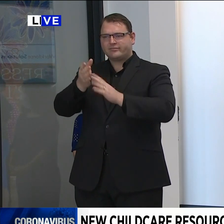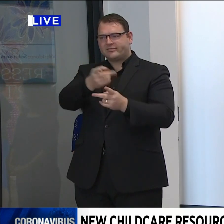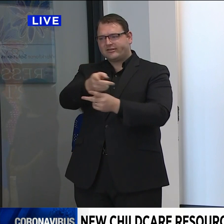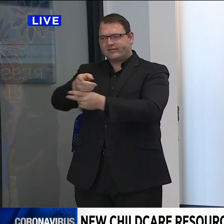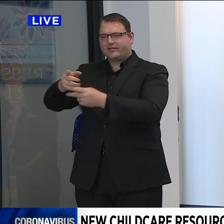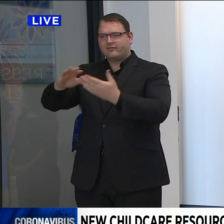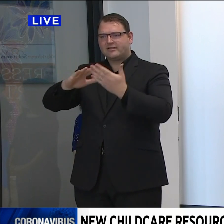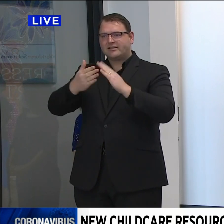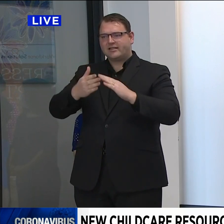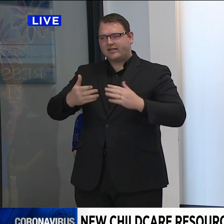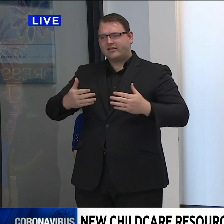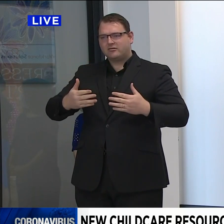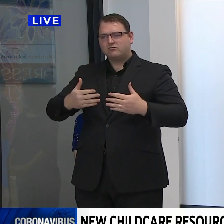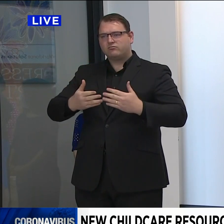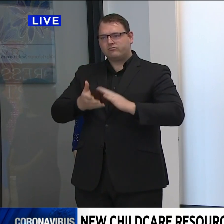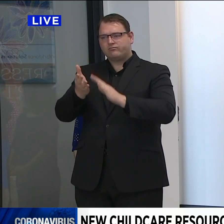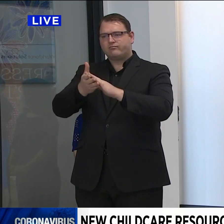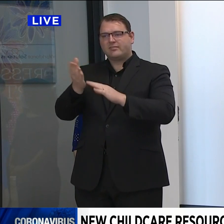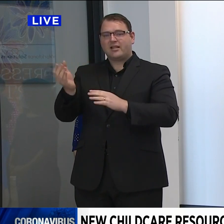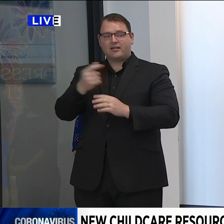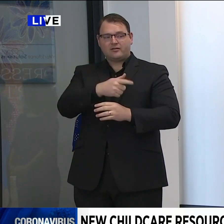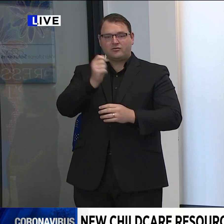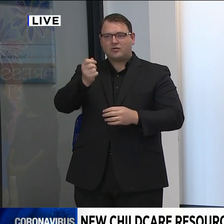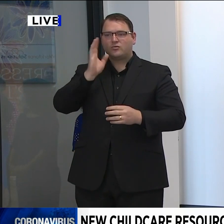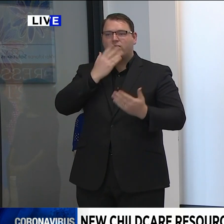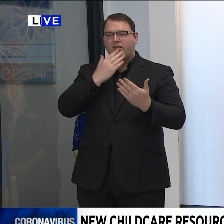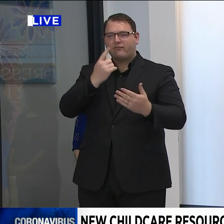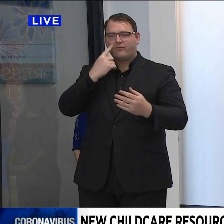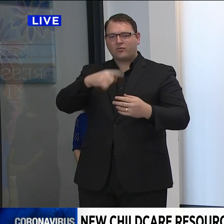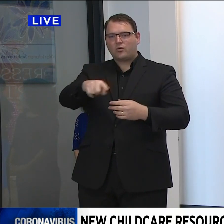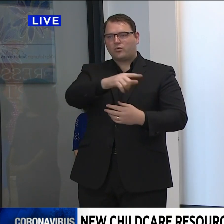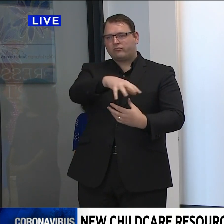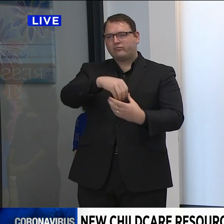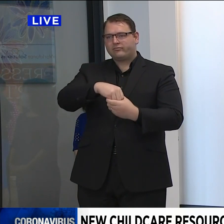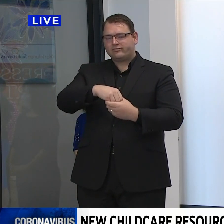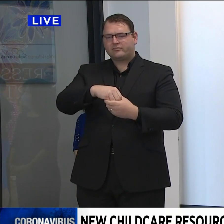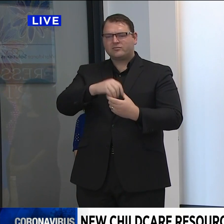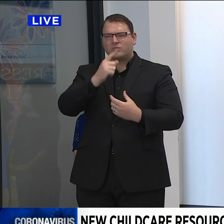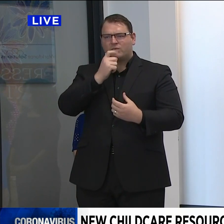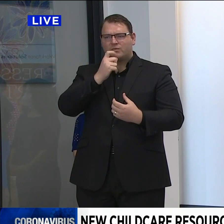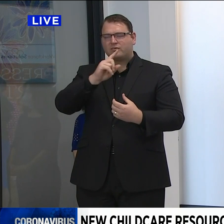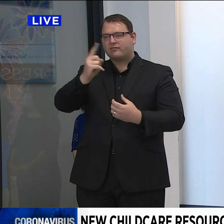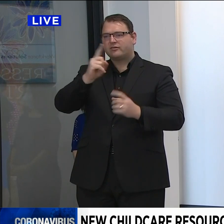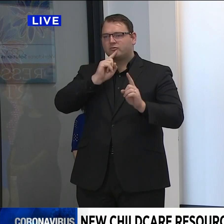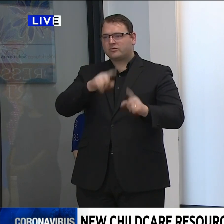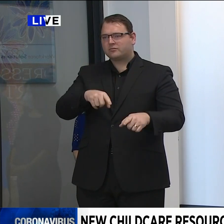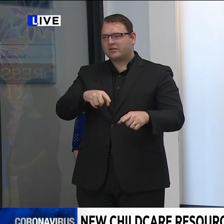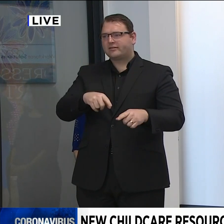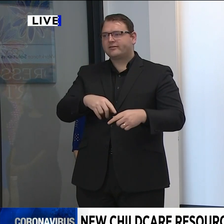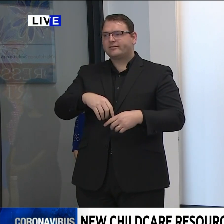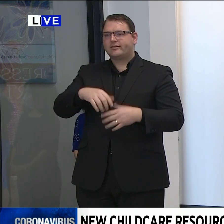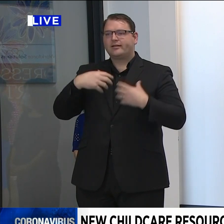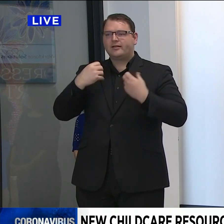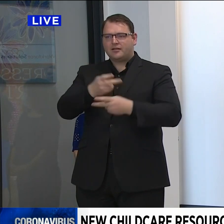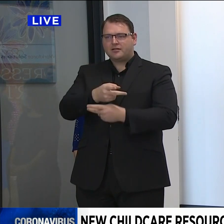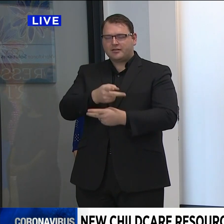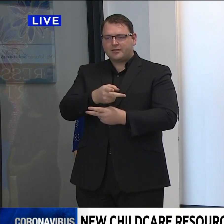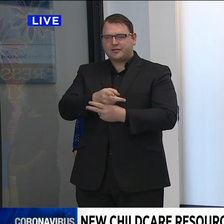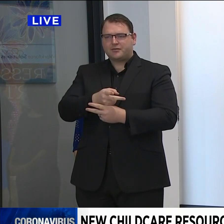acknowledge Marissa Mayer say whoa with the city of Houston, whoa with the city of Houston, the chief the chief resilience officer want to resilience officer want to thank those who keep the city thank those who keep the city running. running. And I know the judge will be